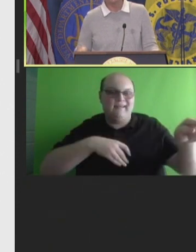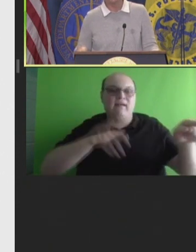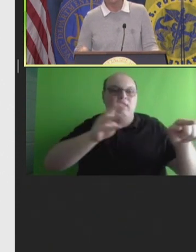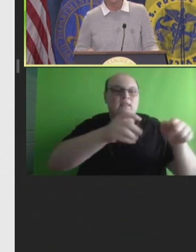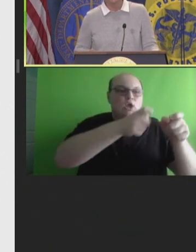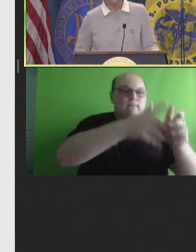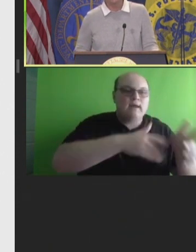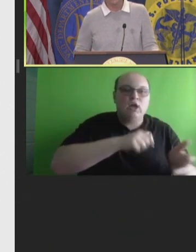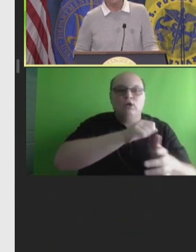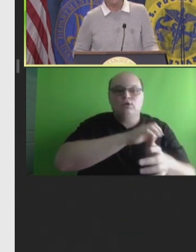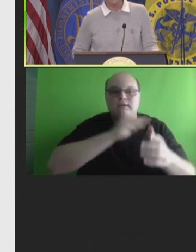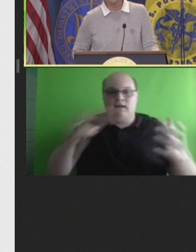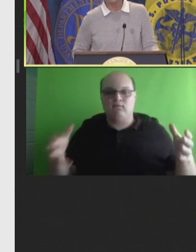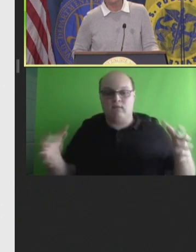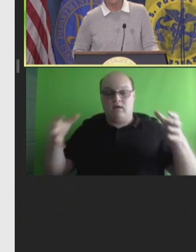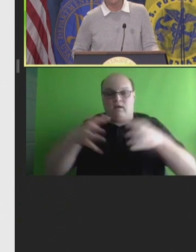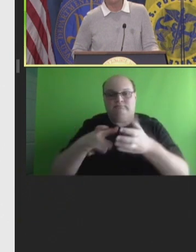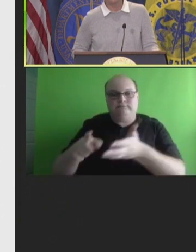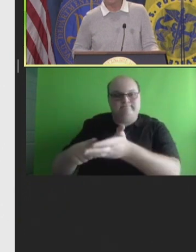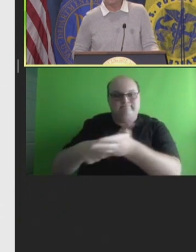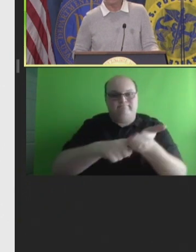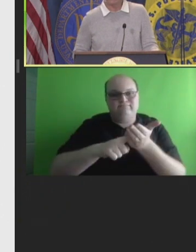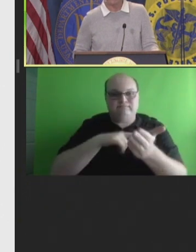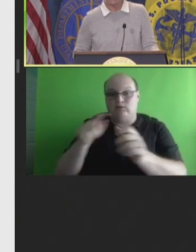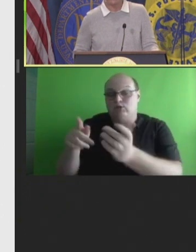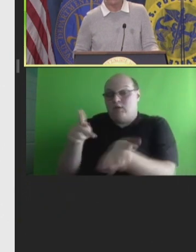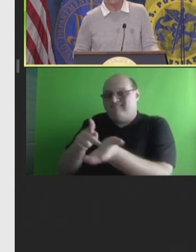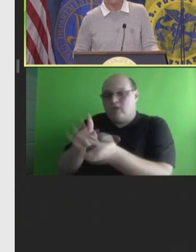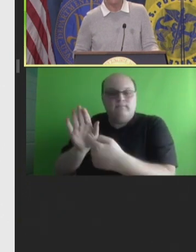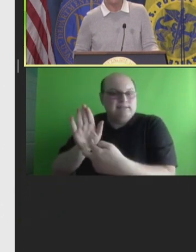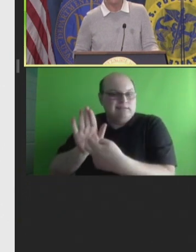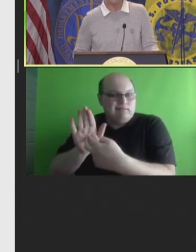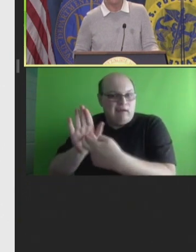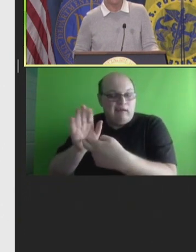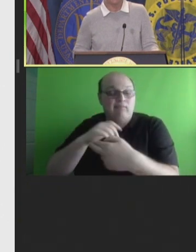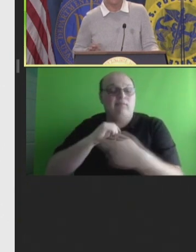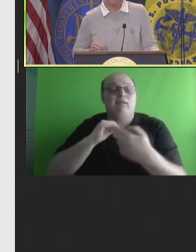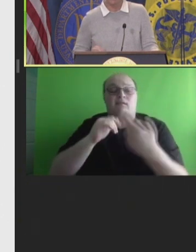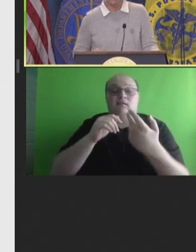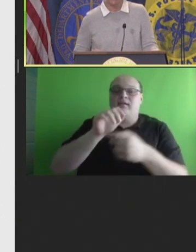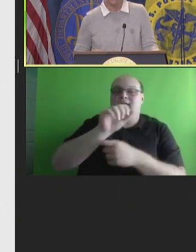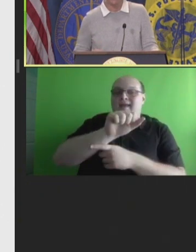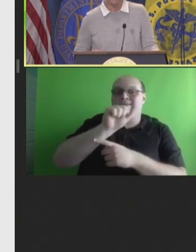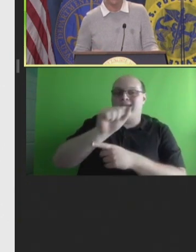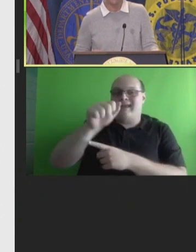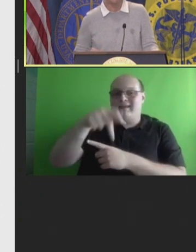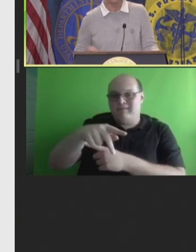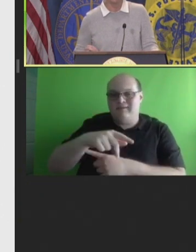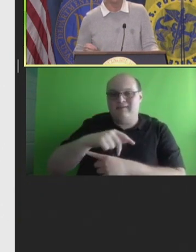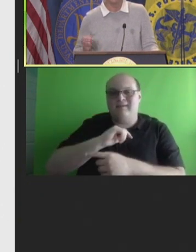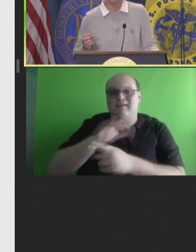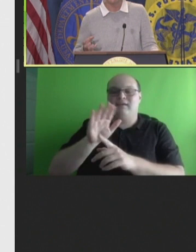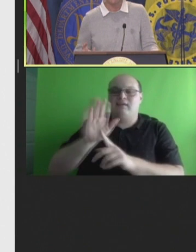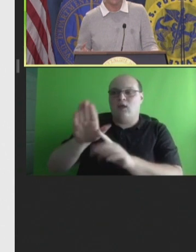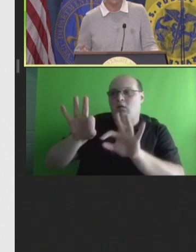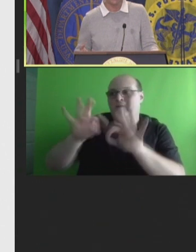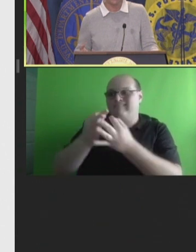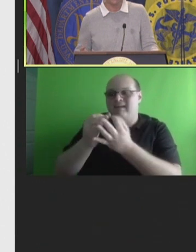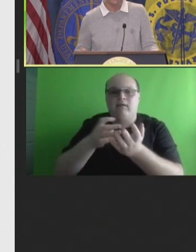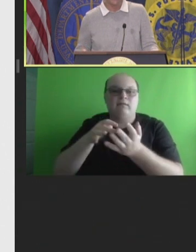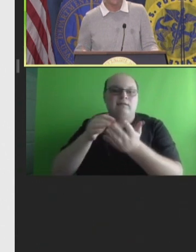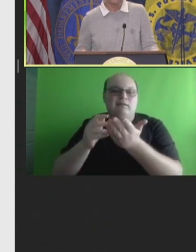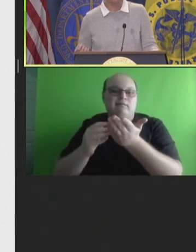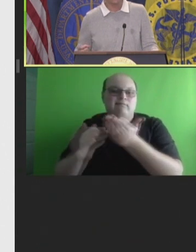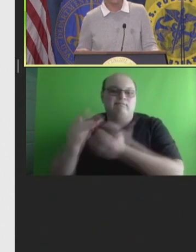as well as pharmacy representative, AAP, family physician, and pharmacy.